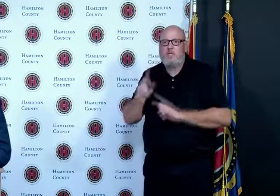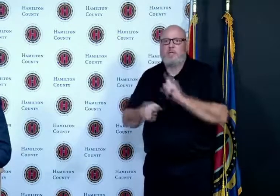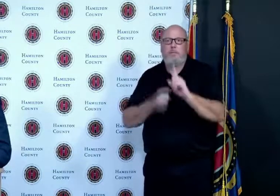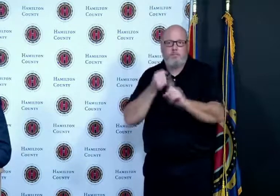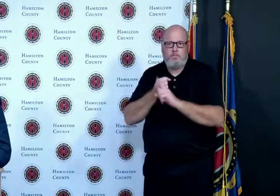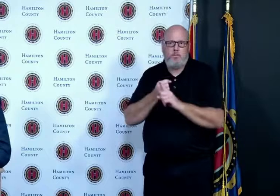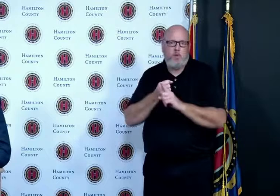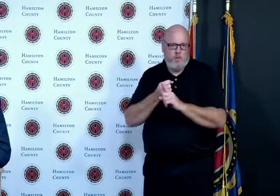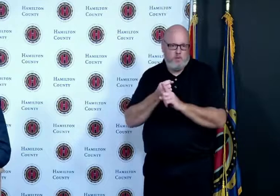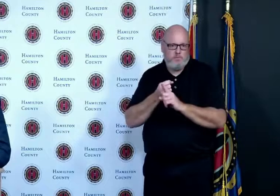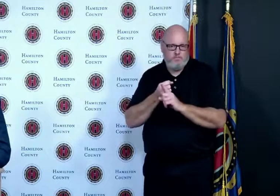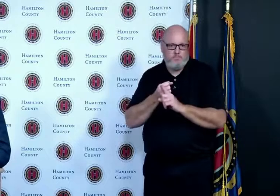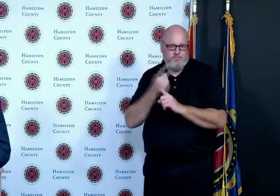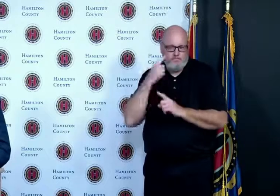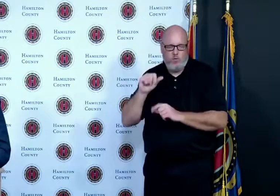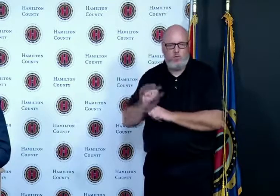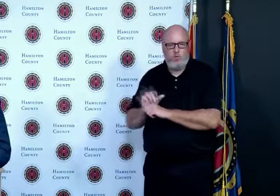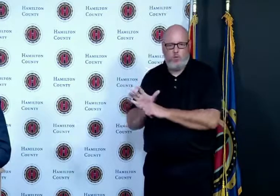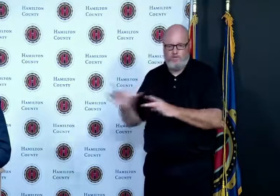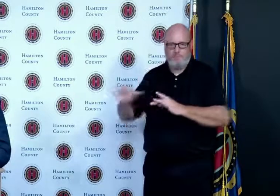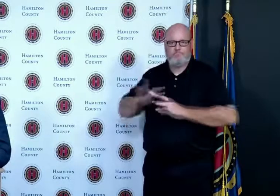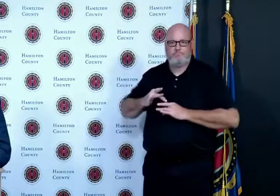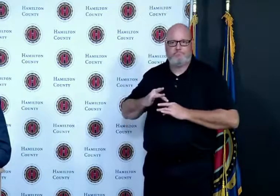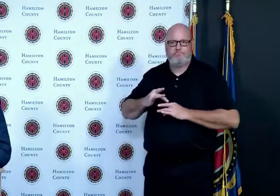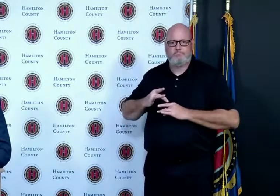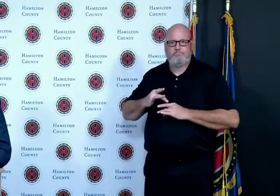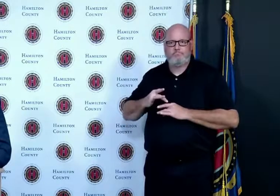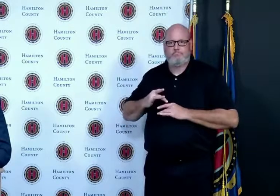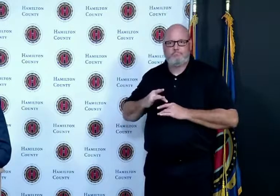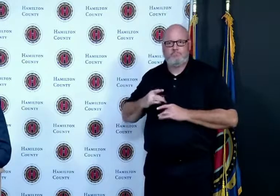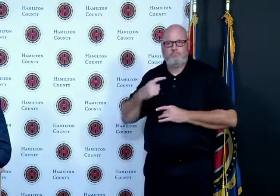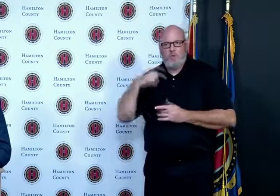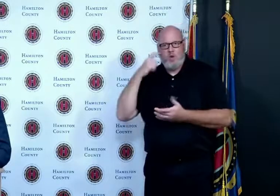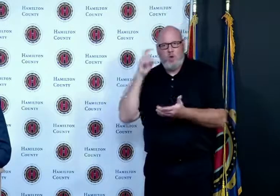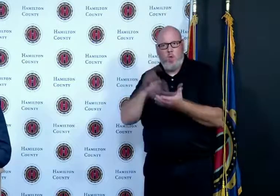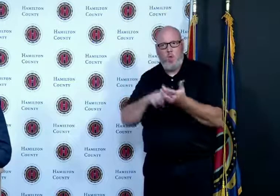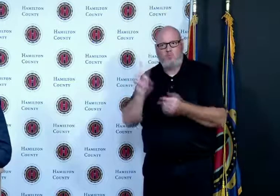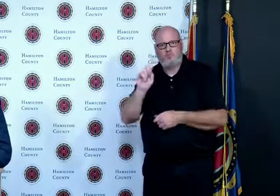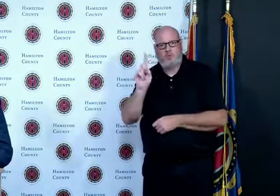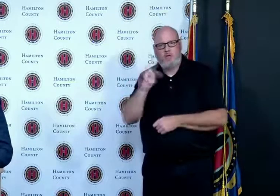our hospitalization numbers and severe illness from Covid so really exciting to see those